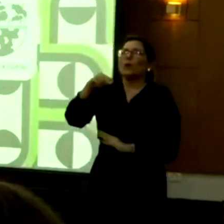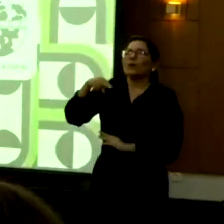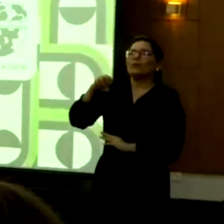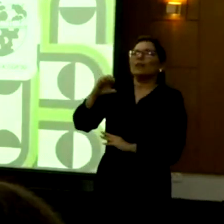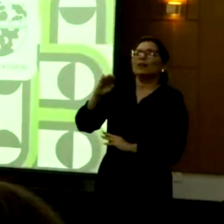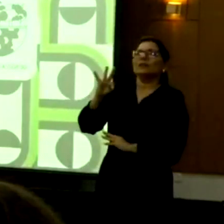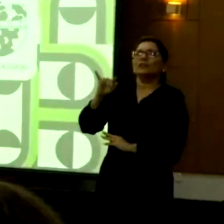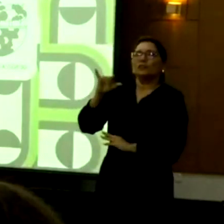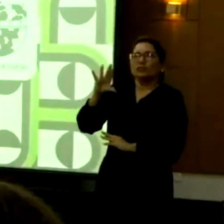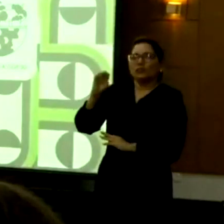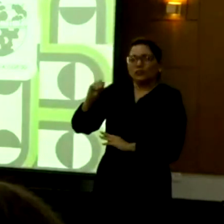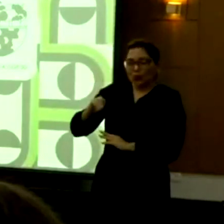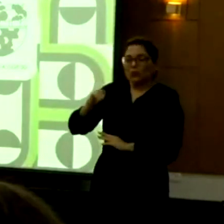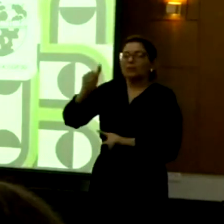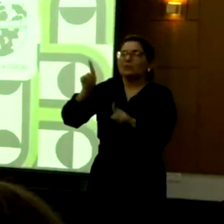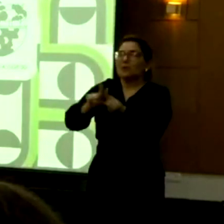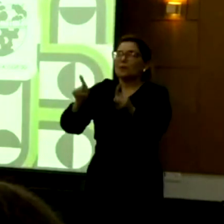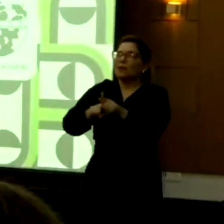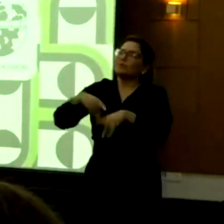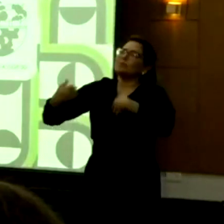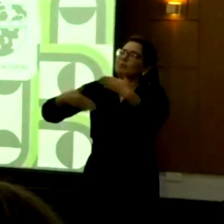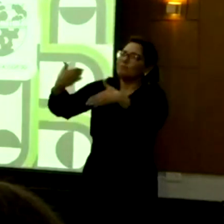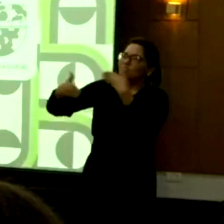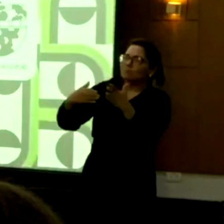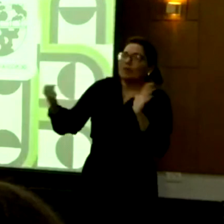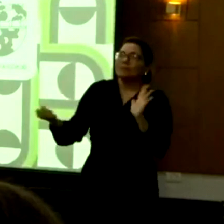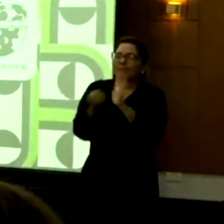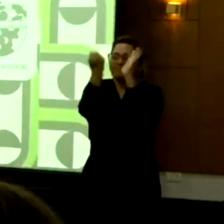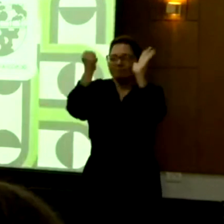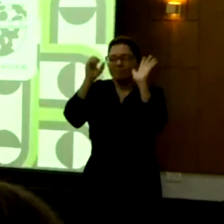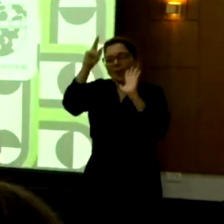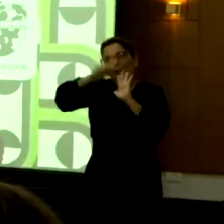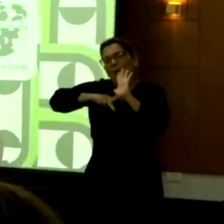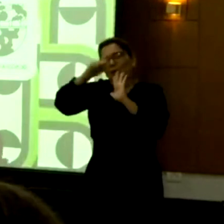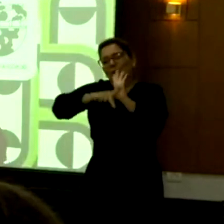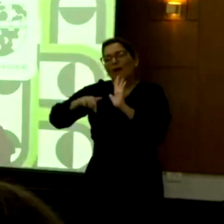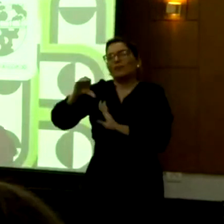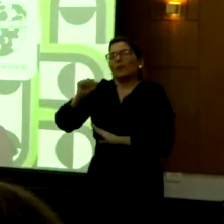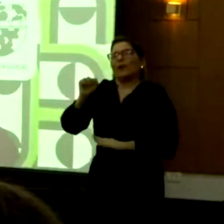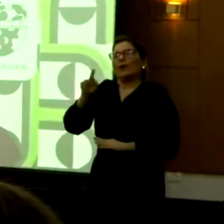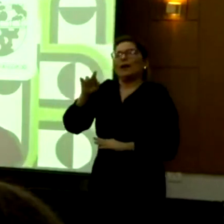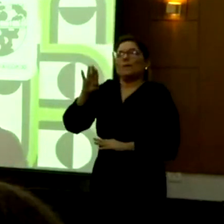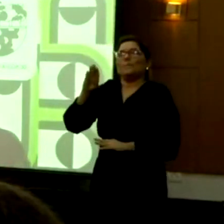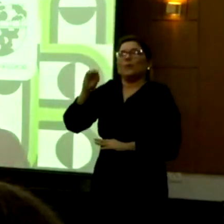develops and certifies qualified carbon projects in Brazil, especially in the Amazon,